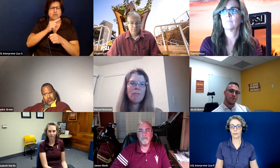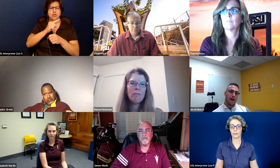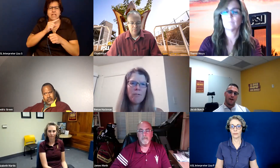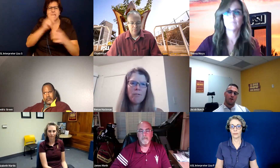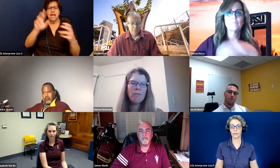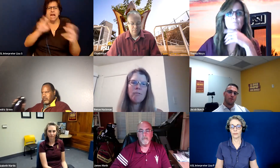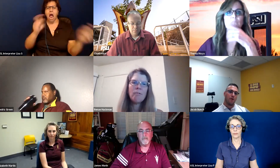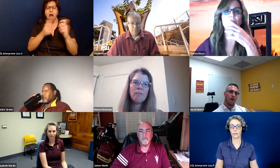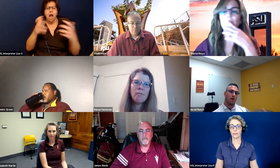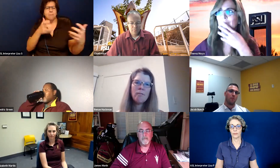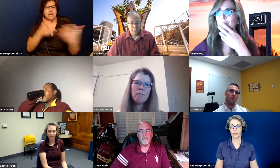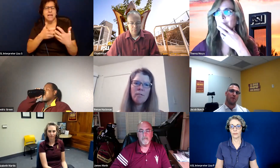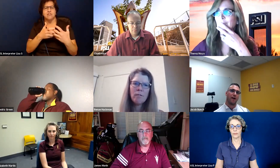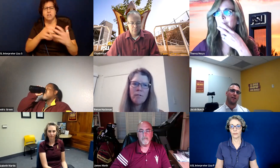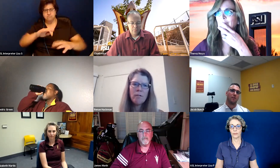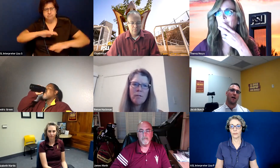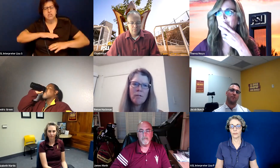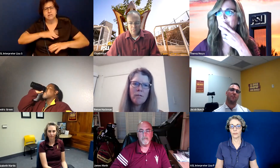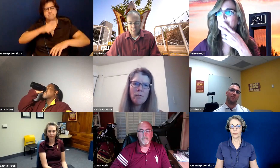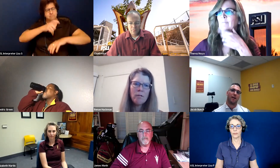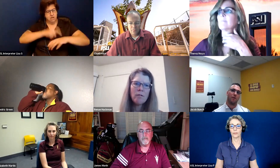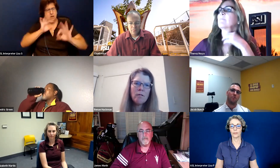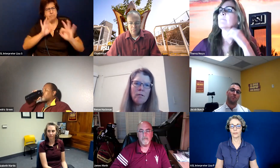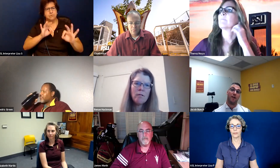And I also provide a lot of assistive technology training